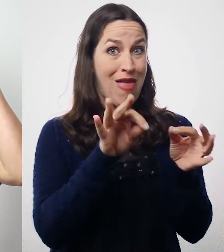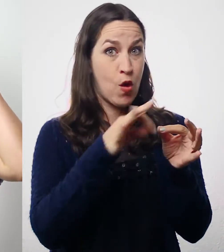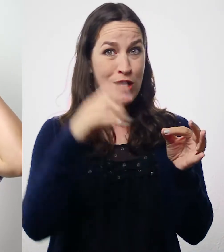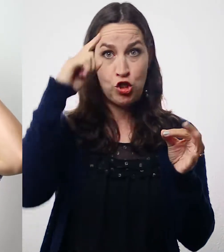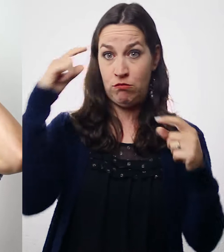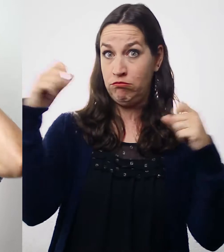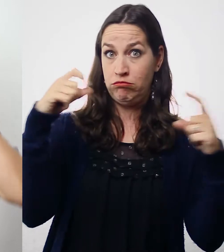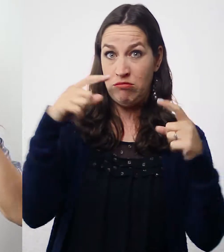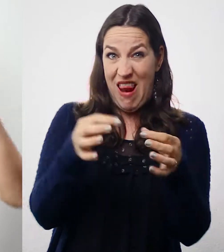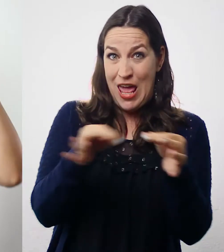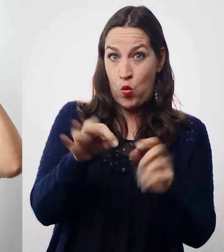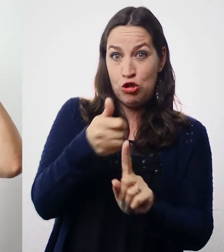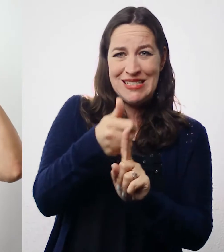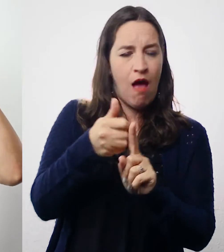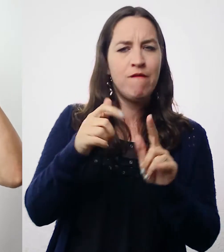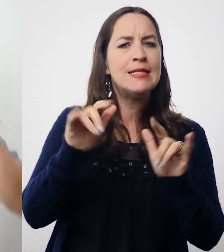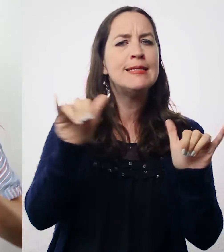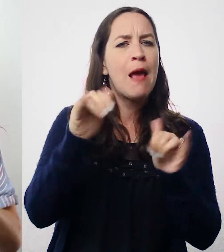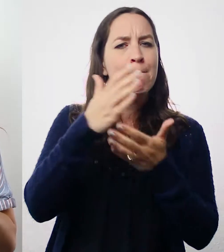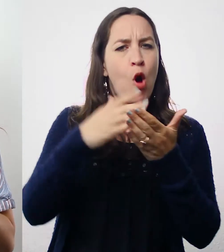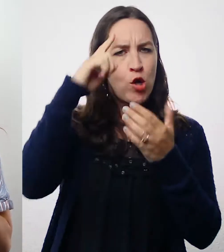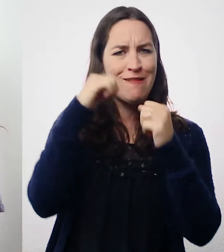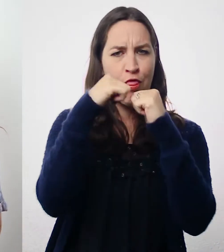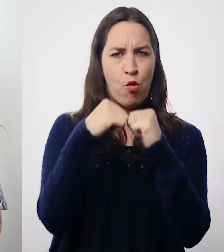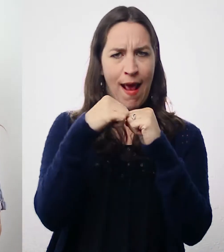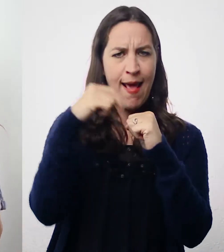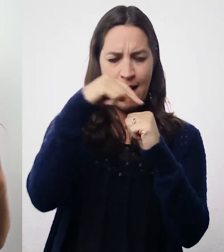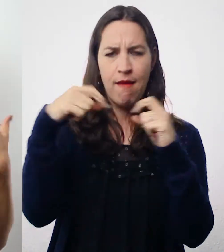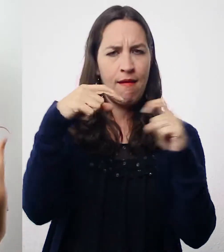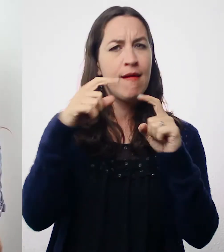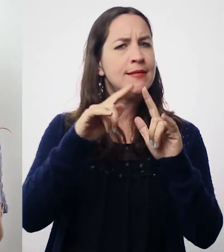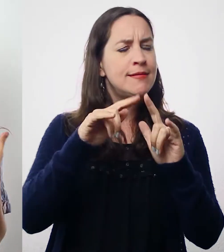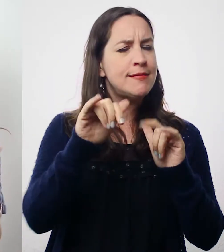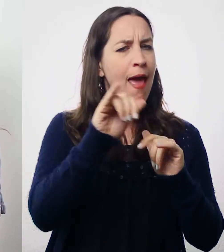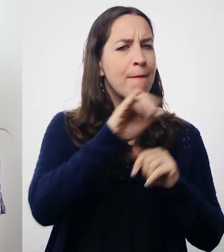as spoken language. Those language receptors in your brain are going off. But because it's physical, it is